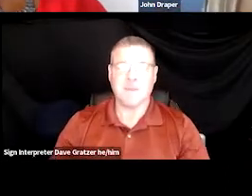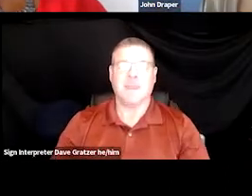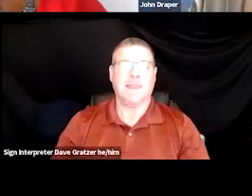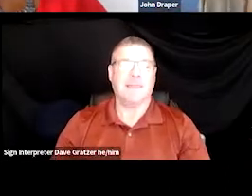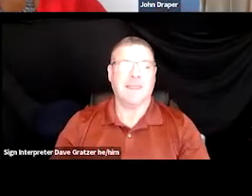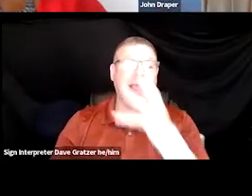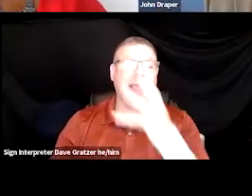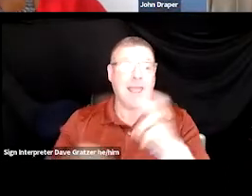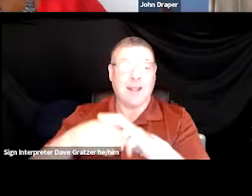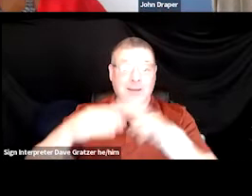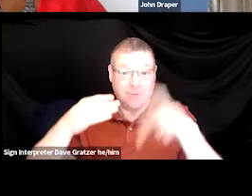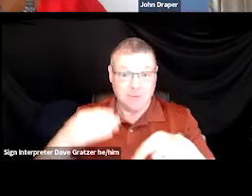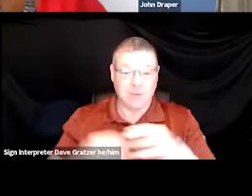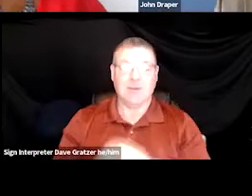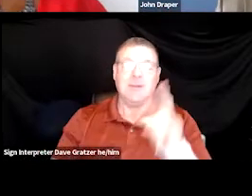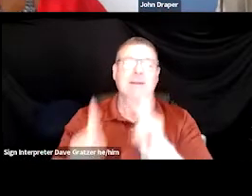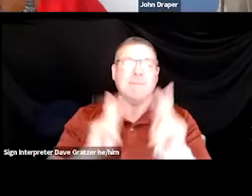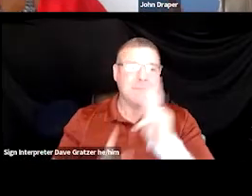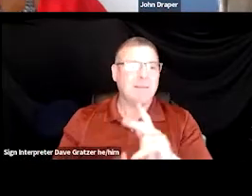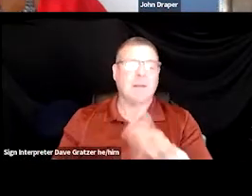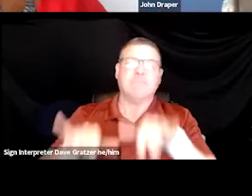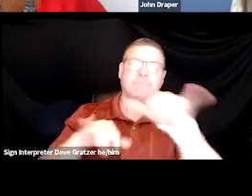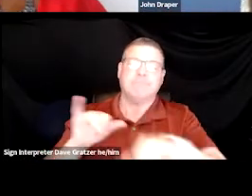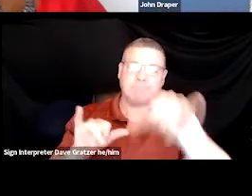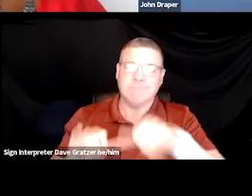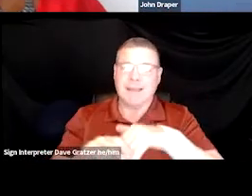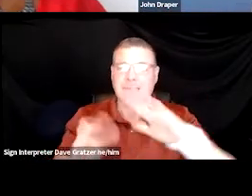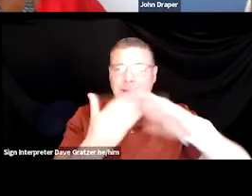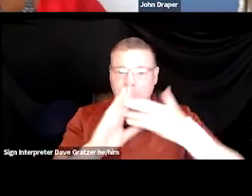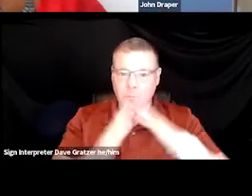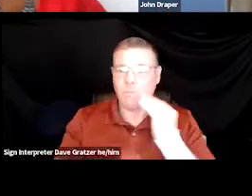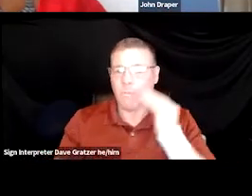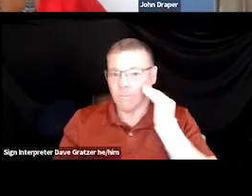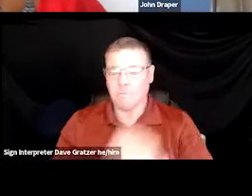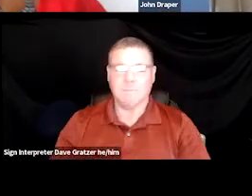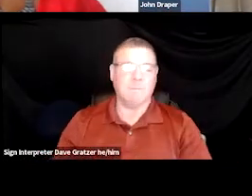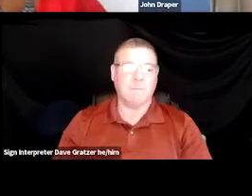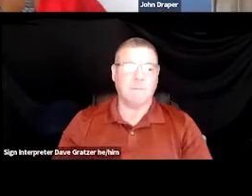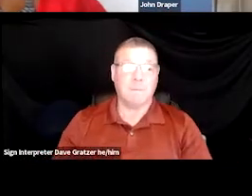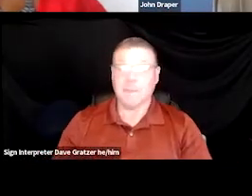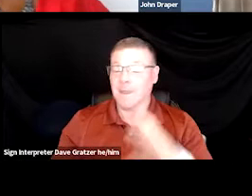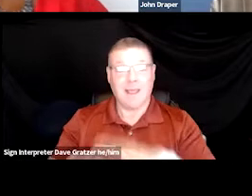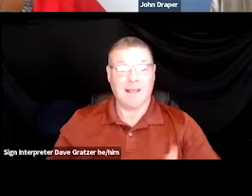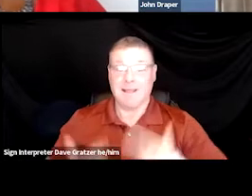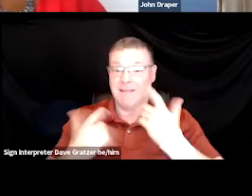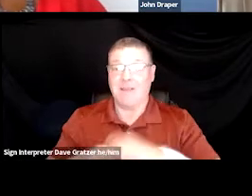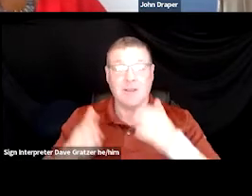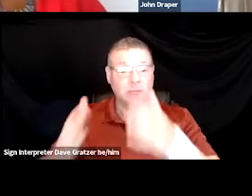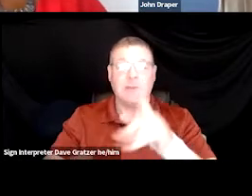And as a result of that people were languishing in the communities in their homes, and on the streets, not being able to get care.